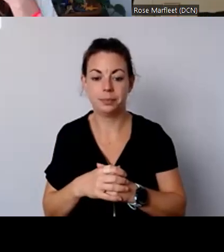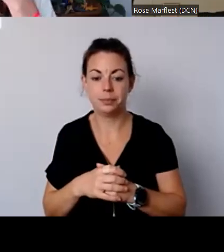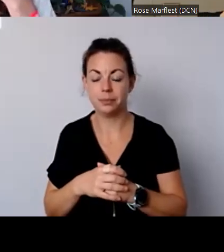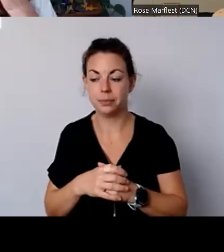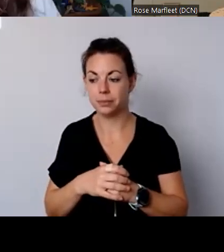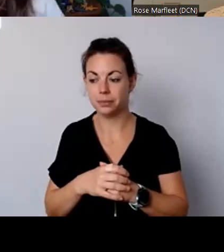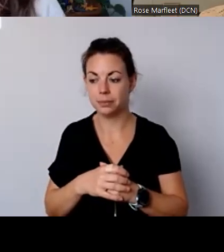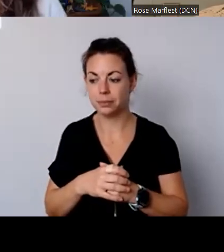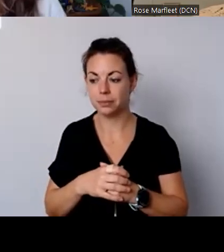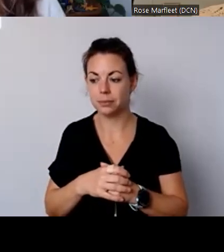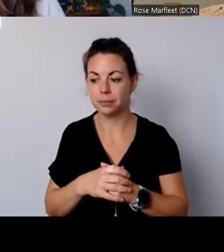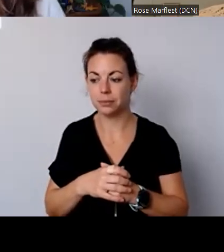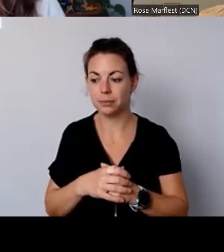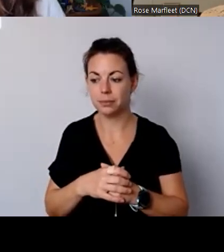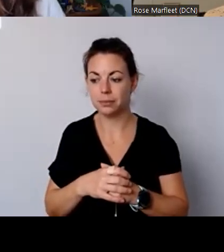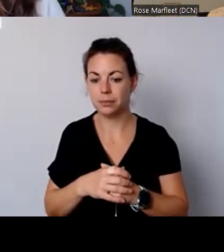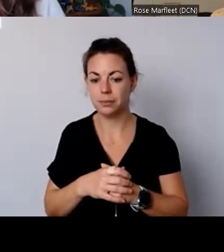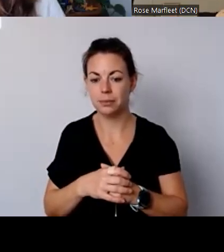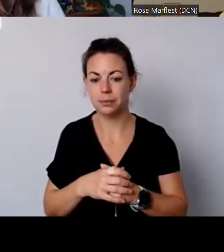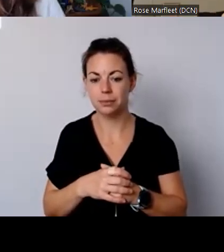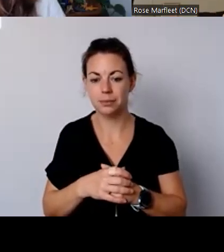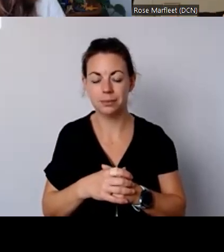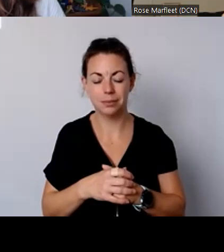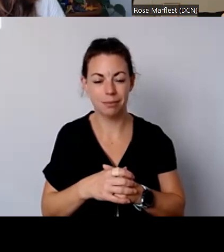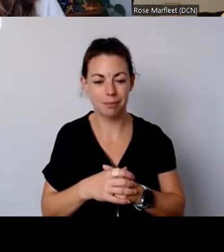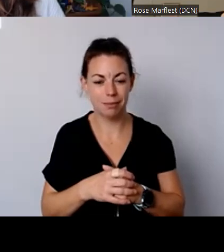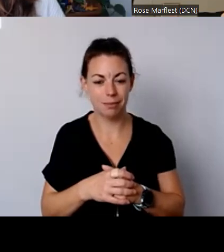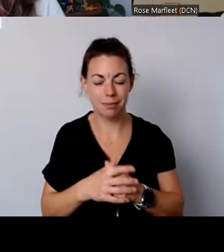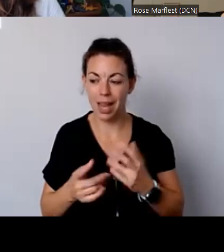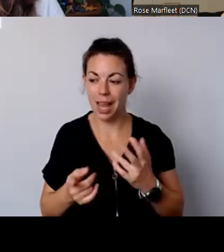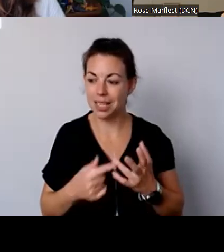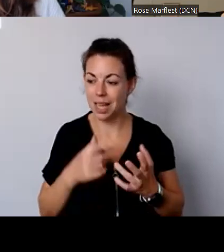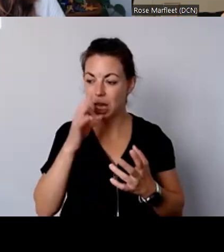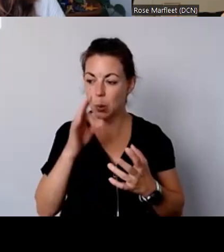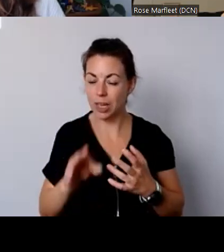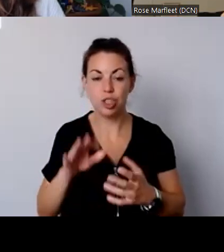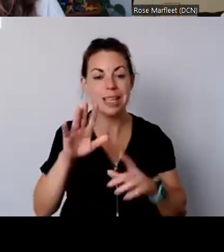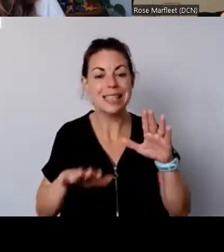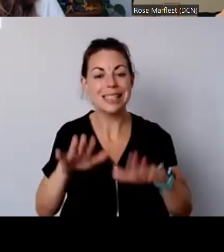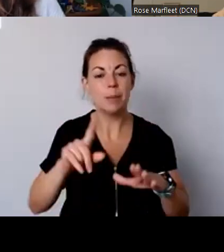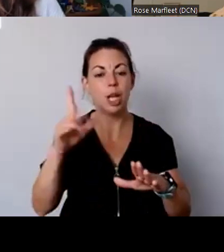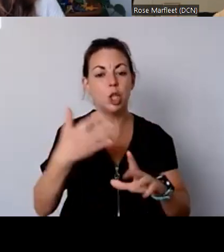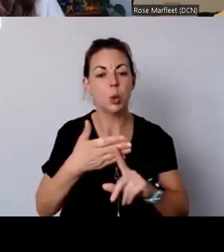This one is fairly similar to the one about excluded communities, but I'll read it out.